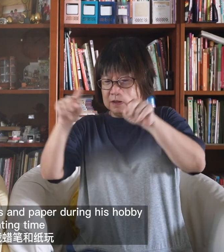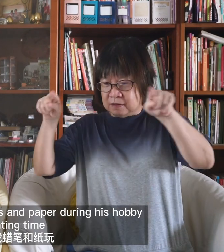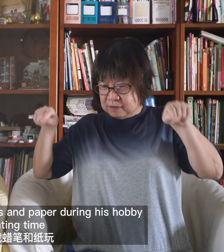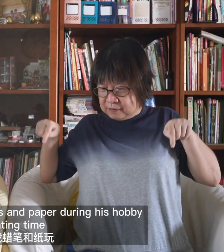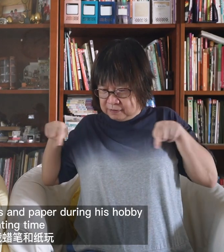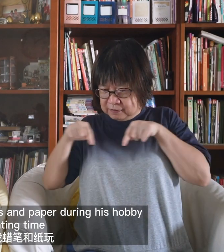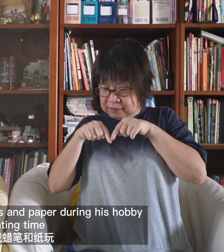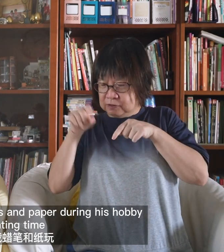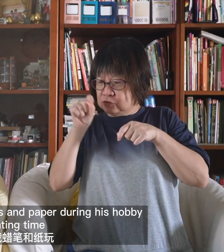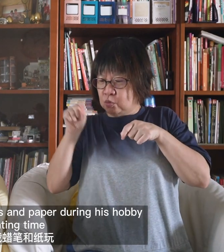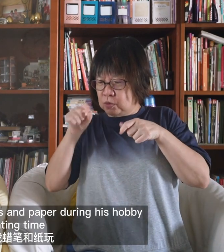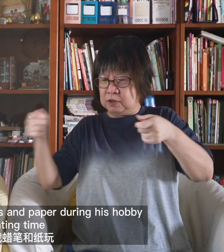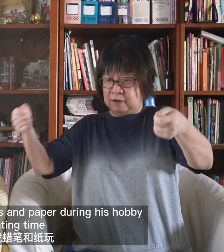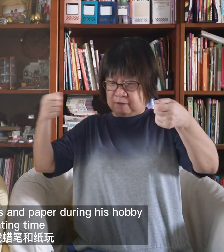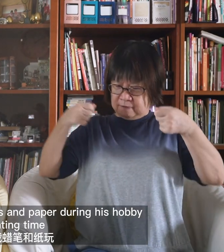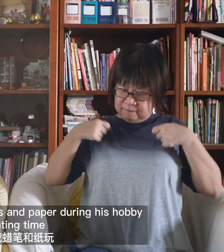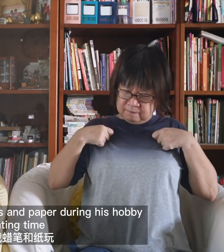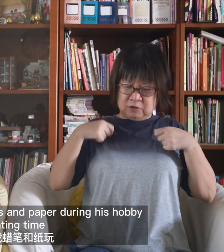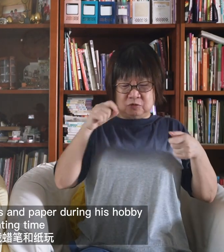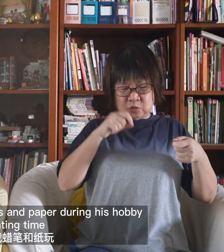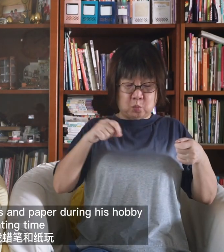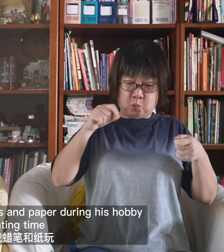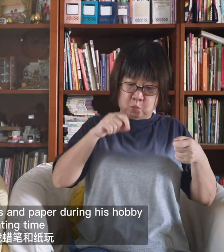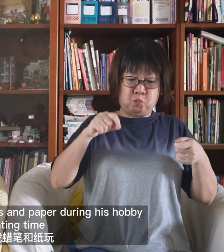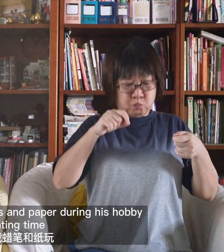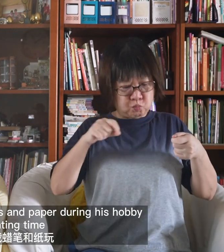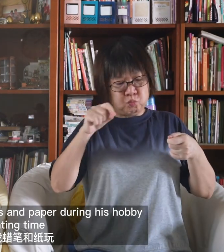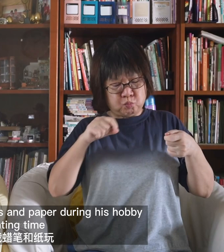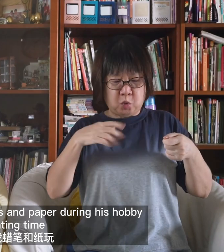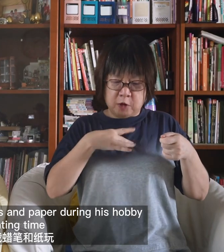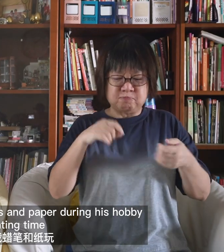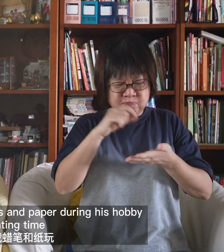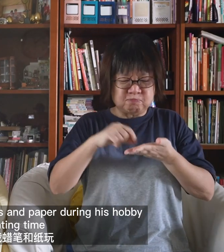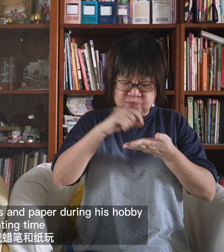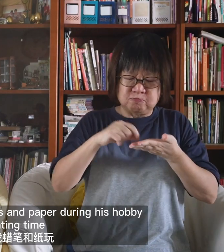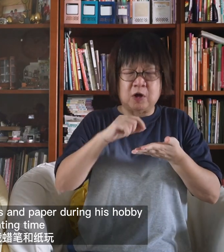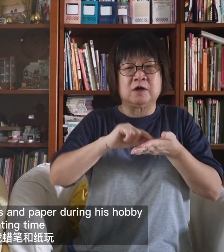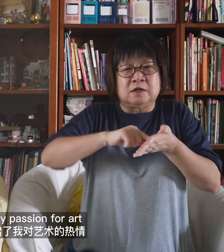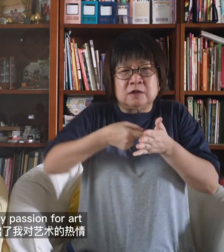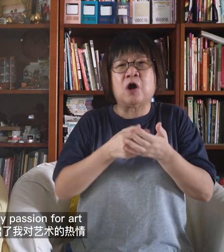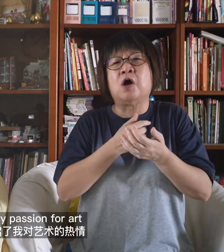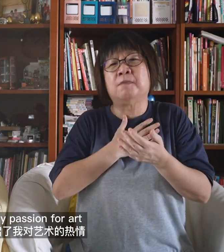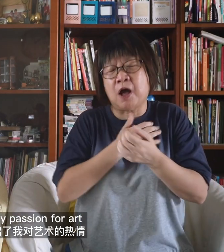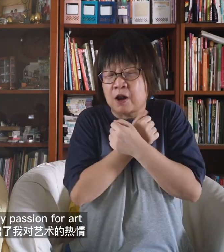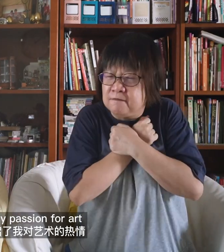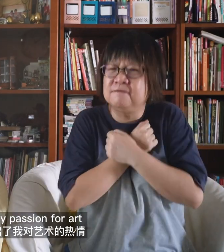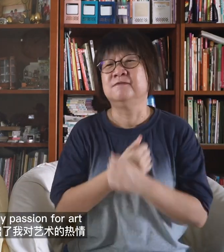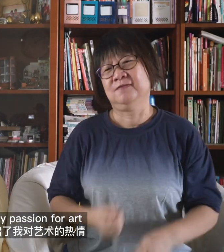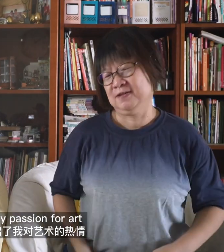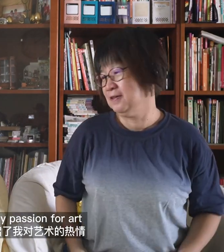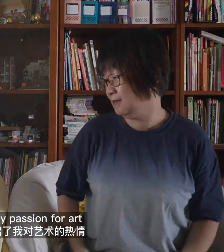by giving me the crayons and paper during his hobby painting time It started my passion for art